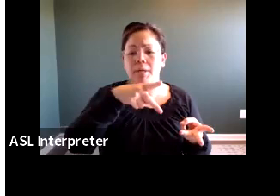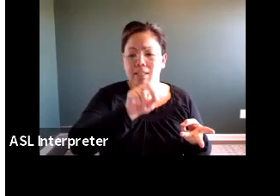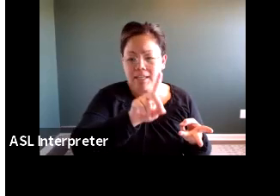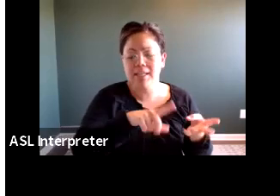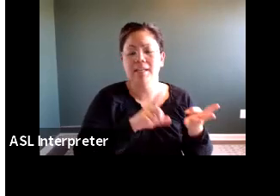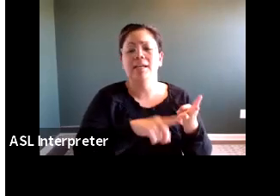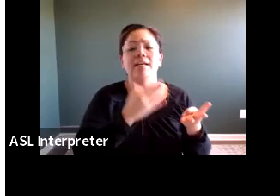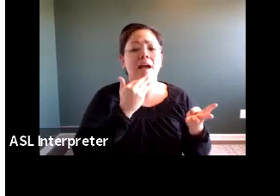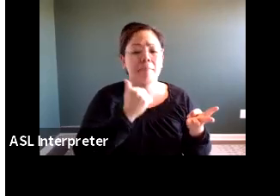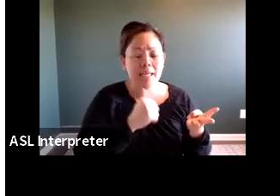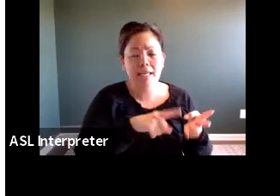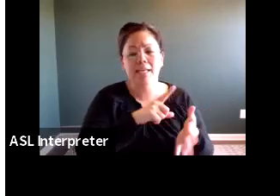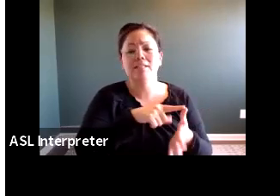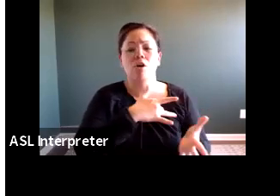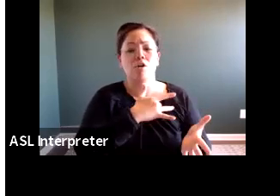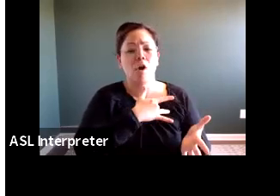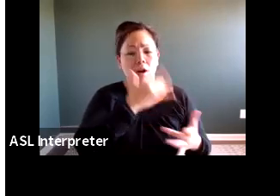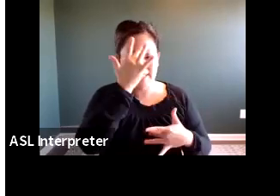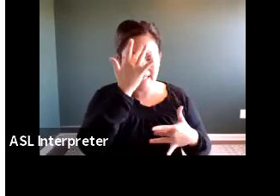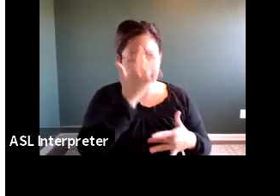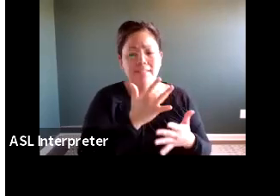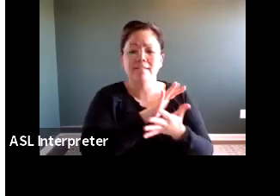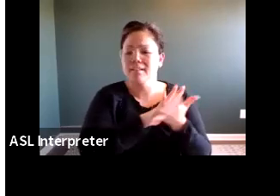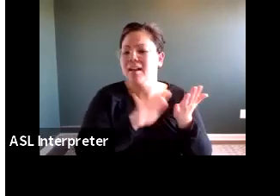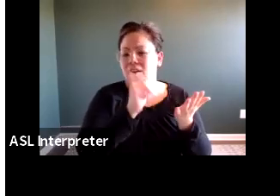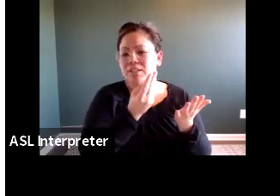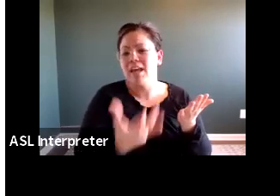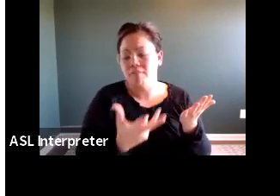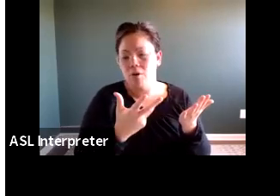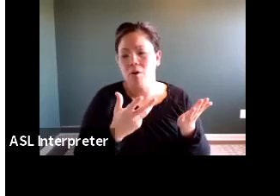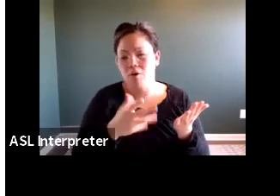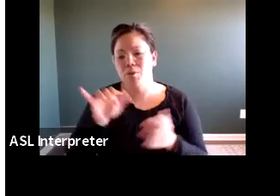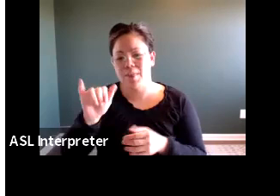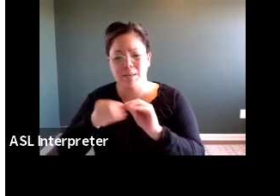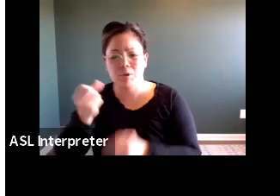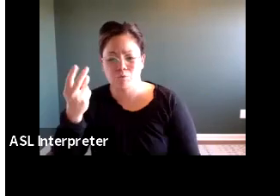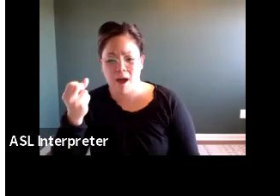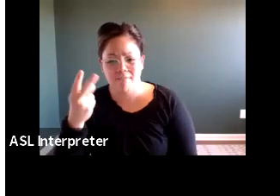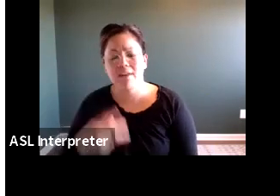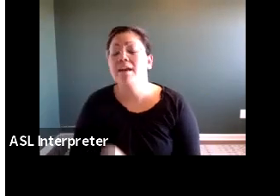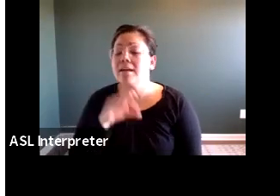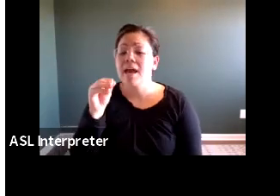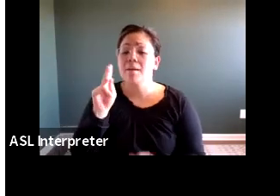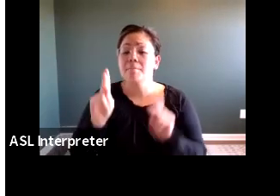diabetes, cardiovascular disease, just to name a few. And people who need to come in contact